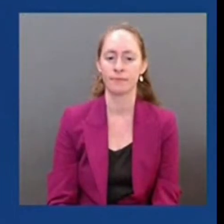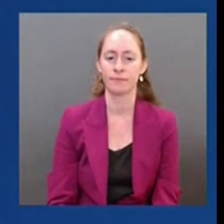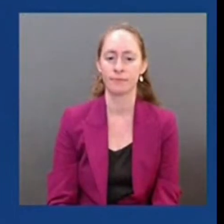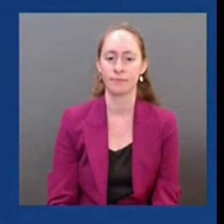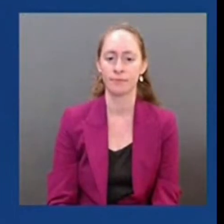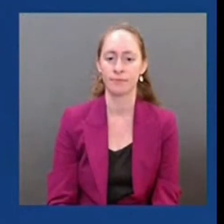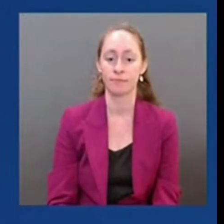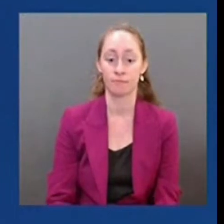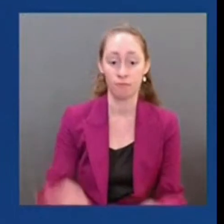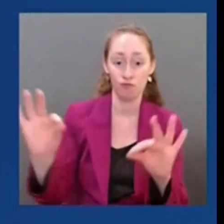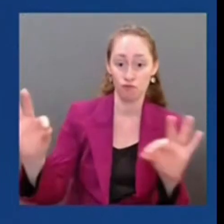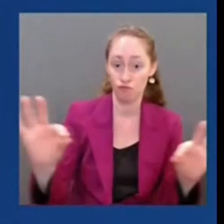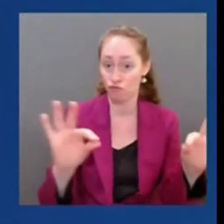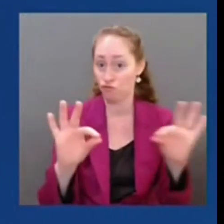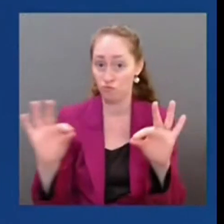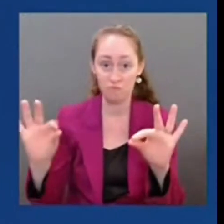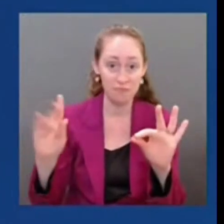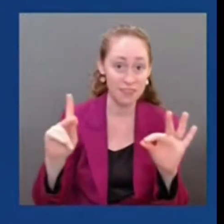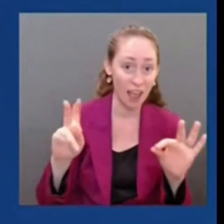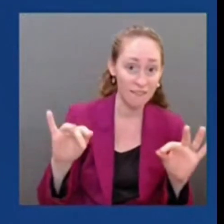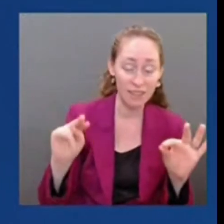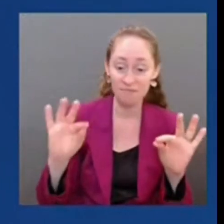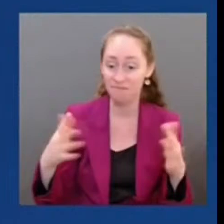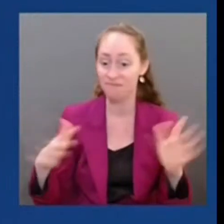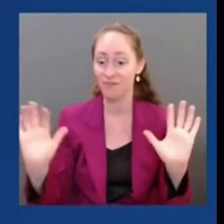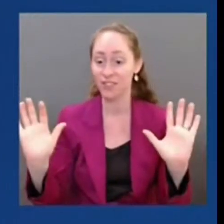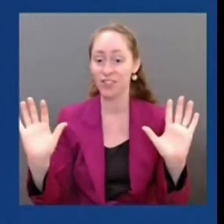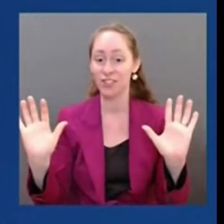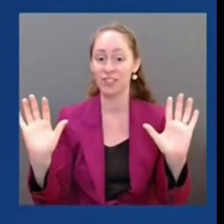ALL RIGHT. SO I THINK, KEVIN, I THINK WE